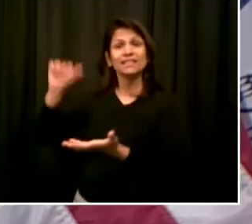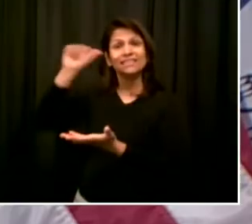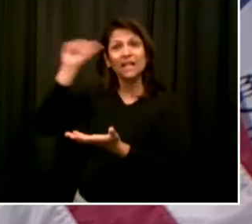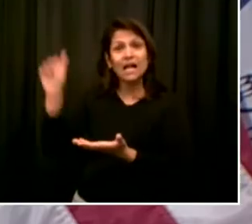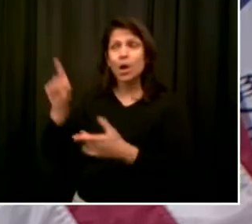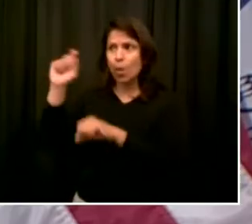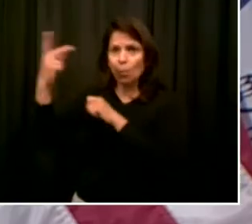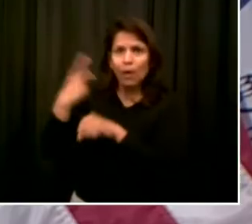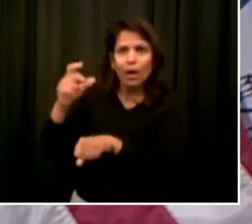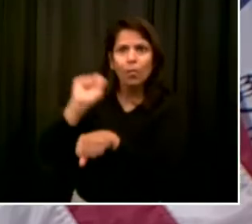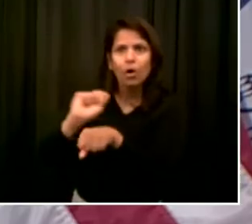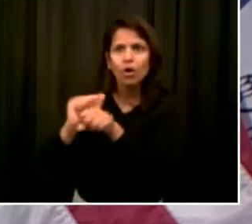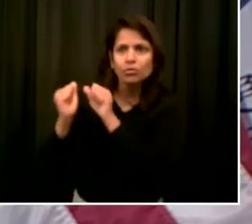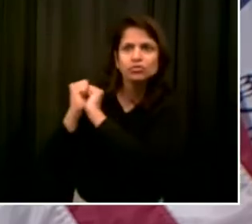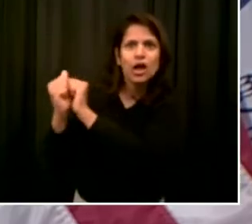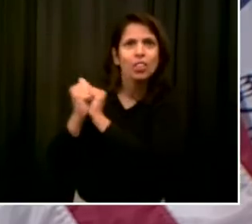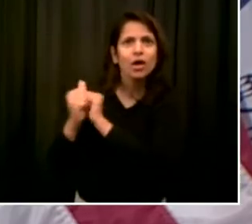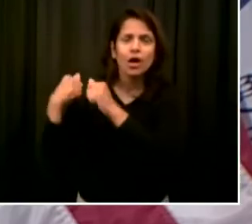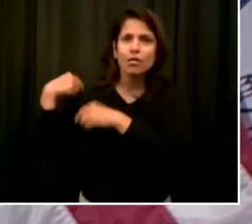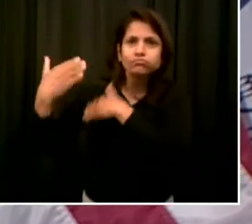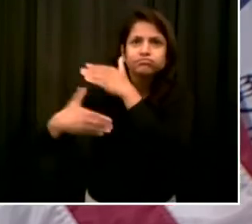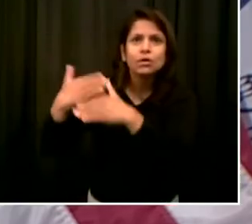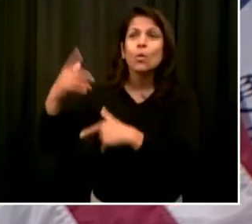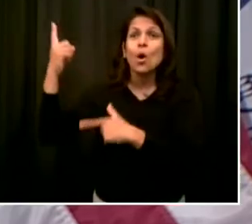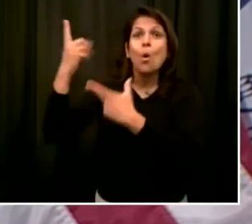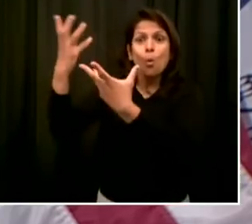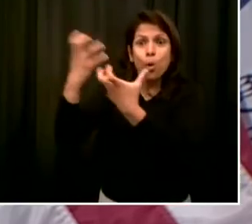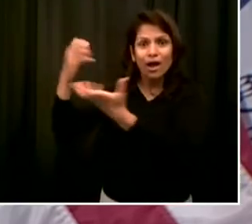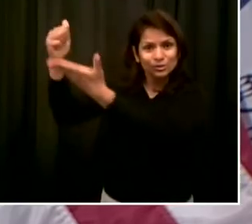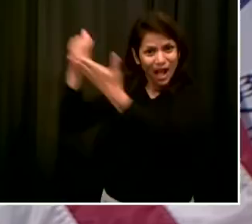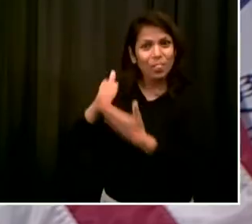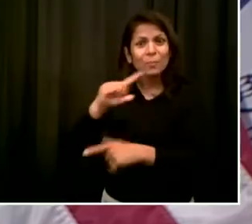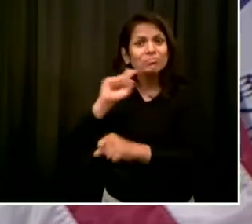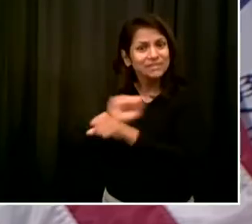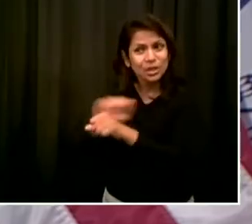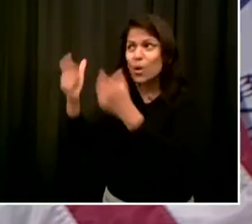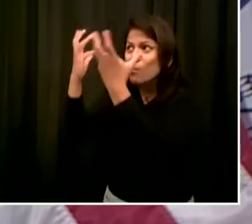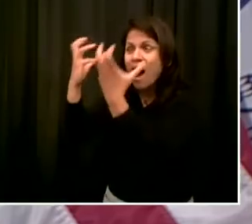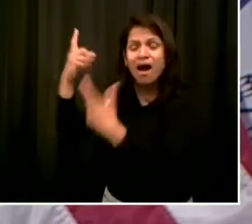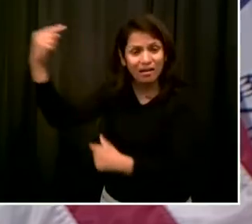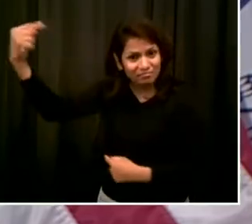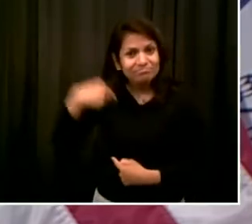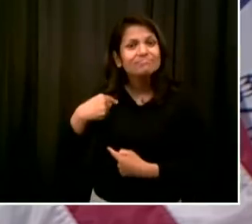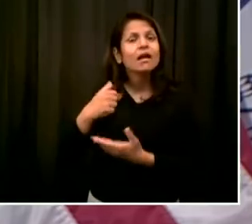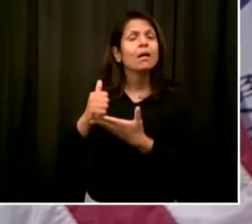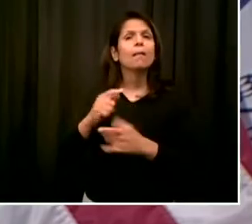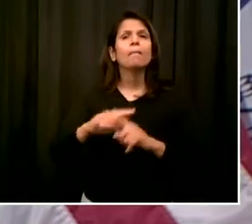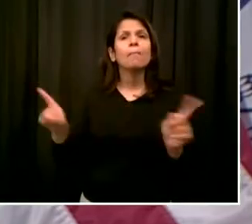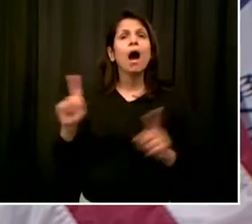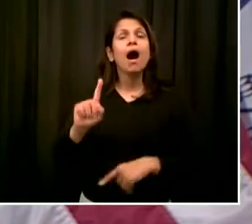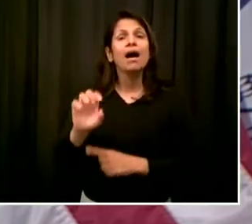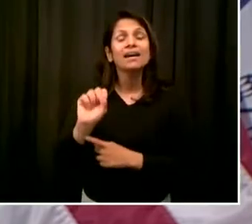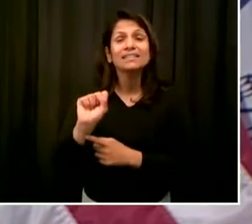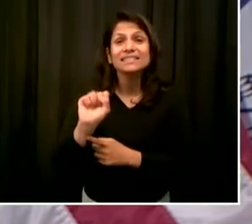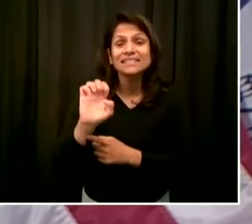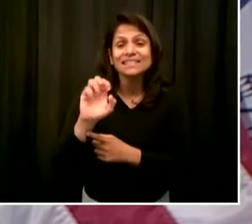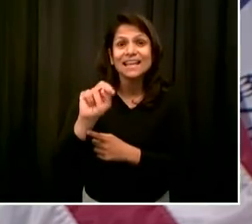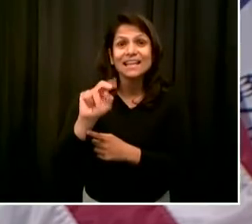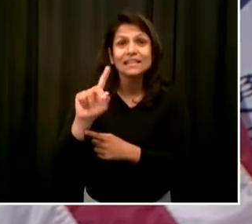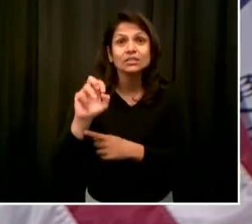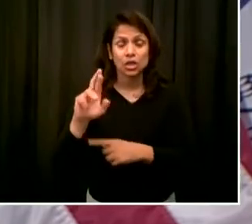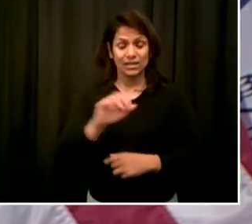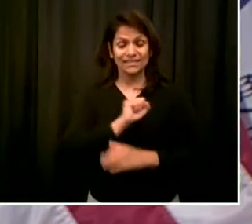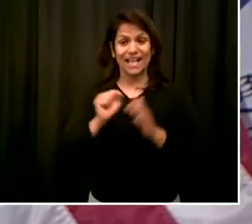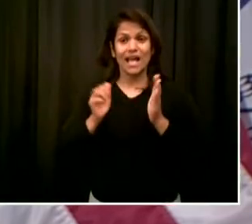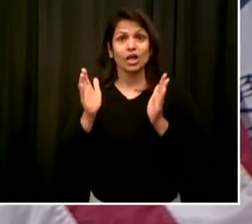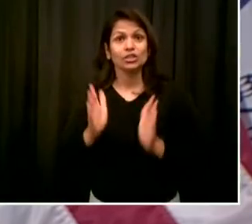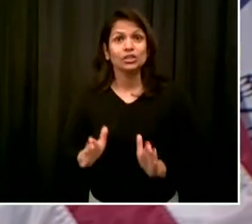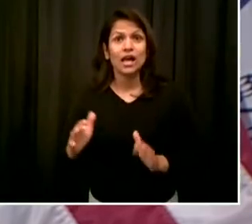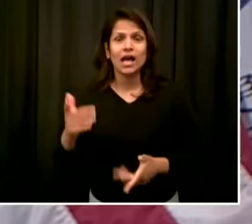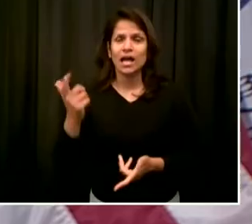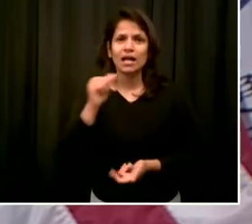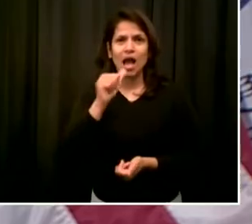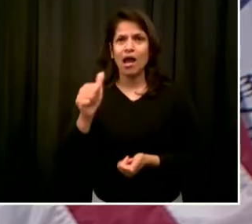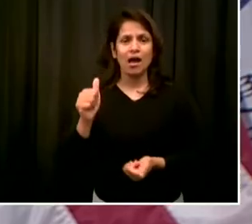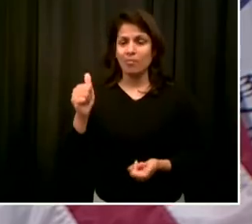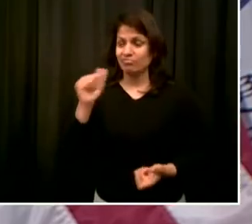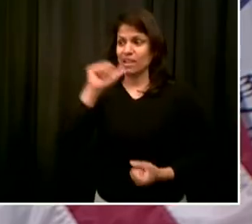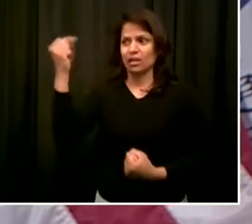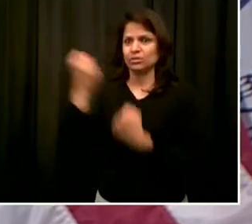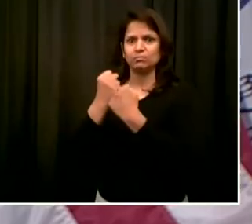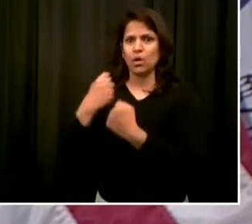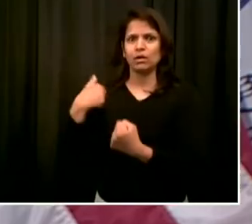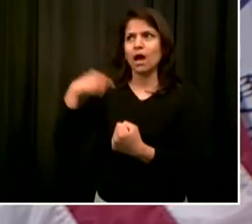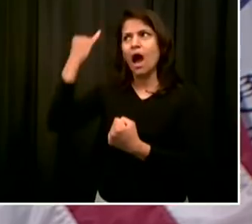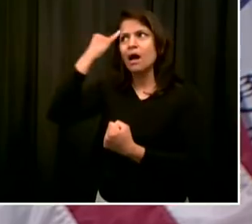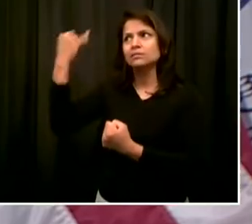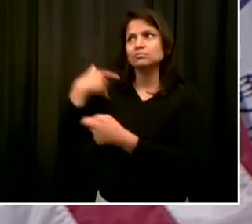STEP OF THE WEIGHT THEY ARE